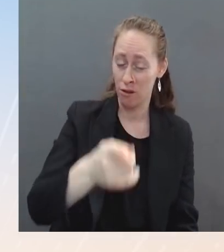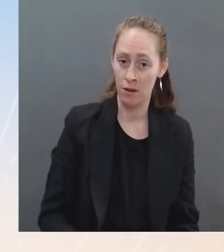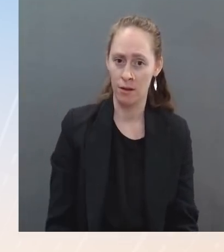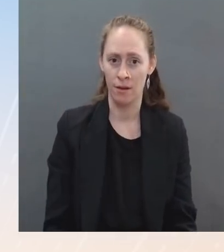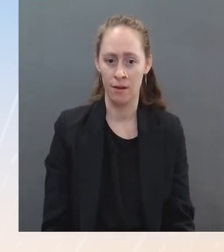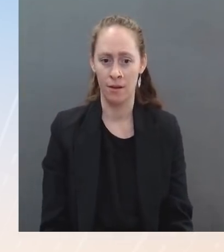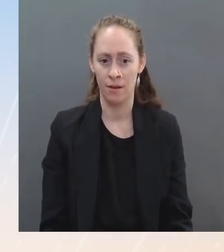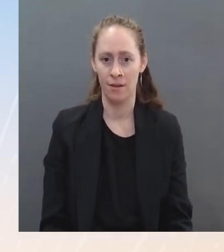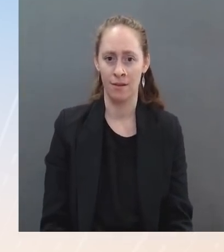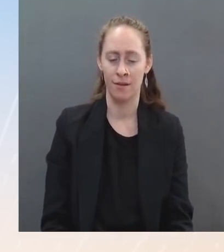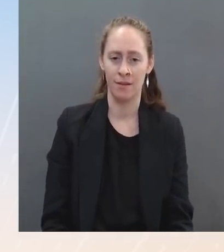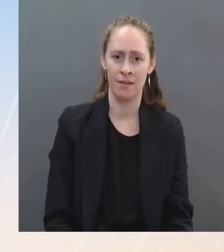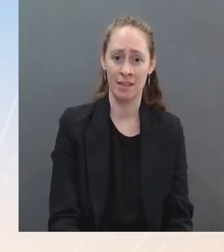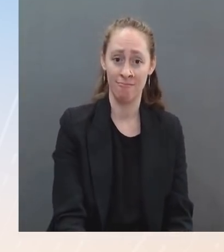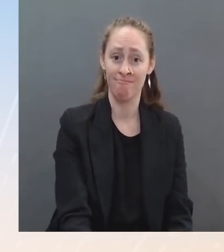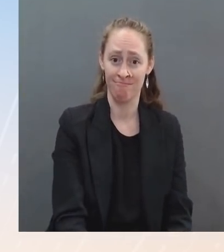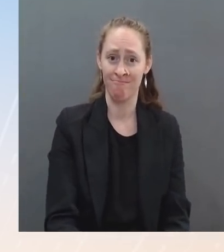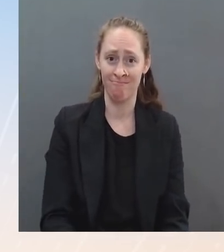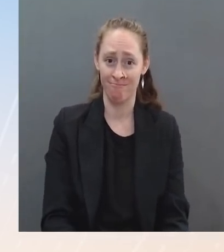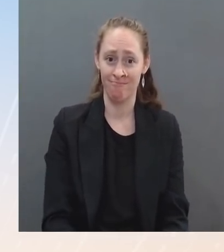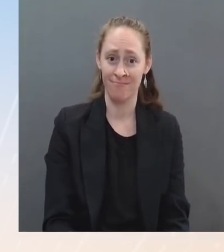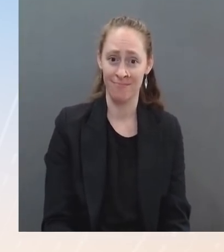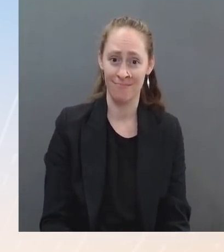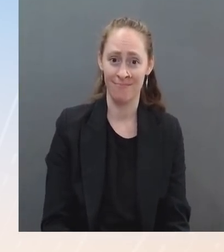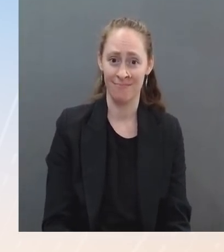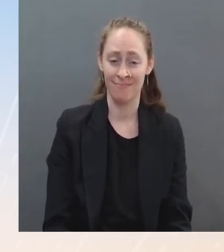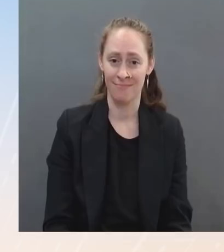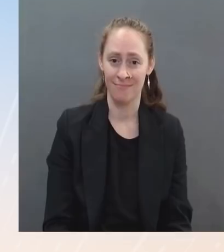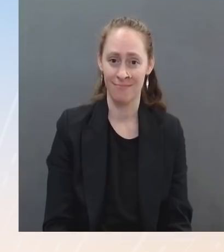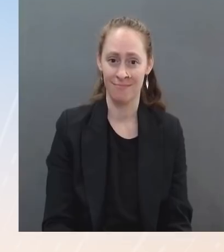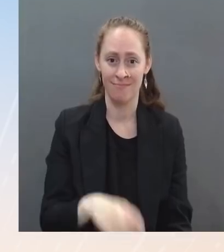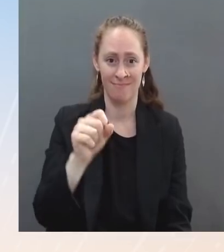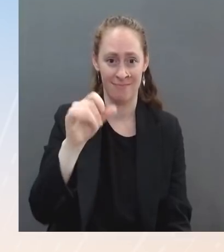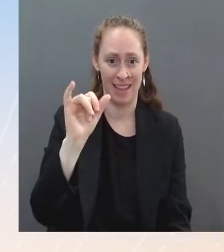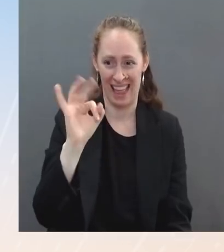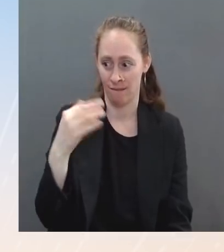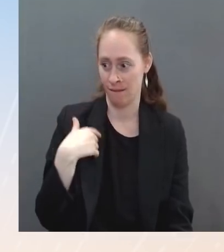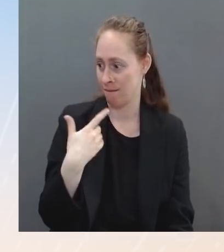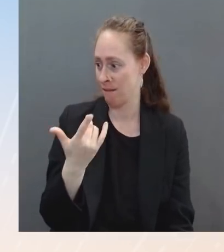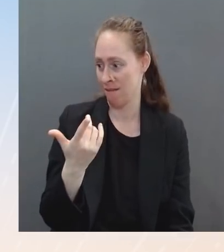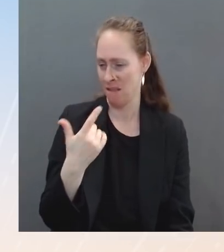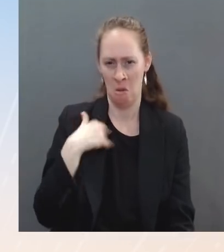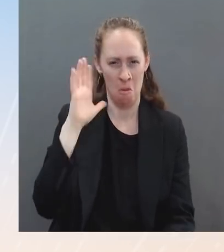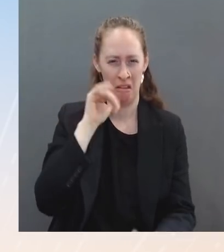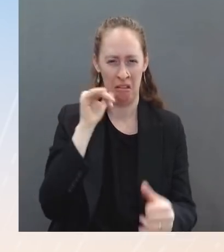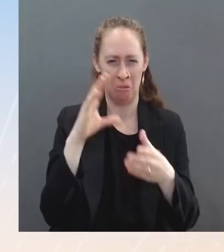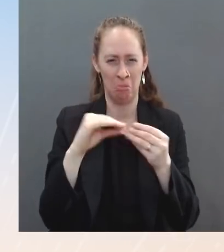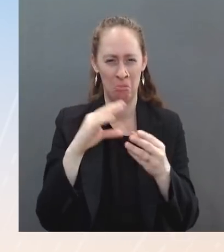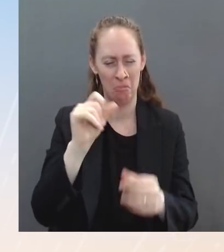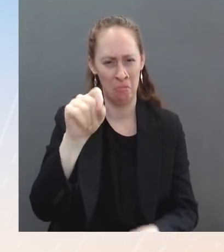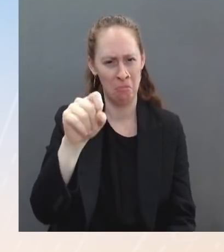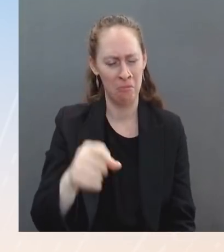We would not put it forward if we didn't have confidence in it. The Press: One more on Hunter Biden, who has been in the headlines again recently.